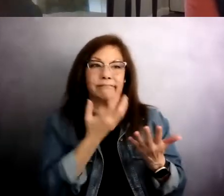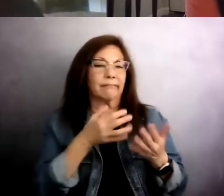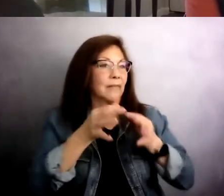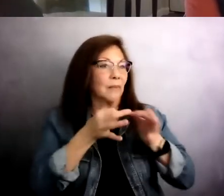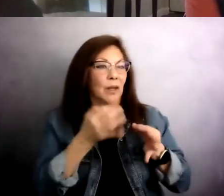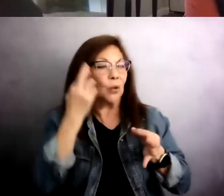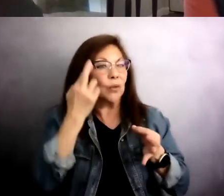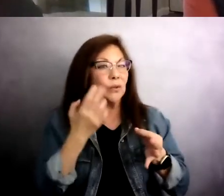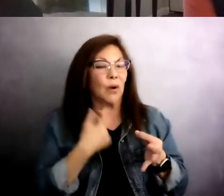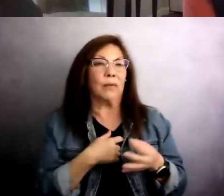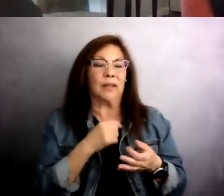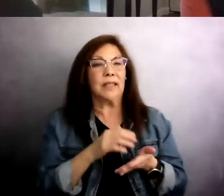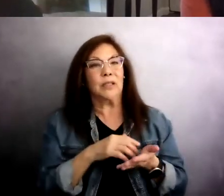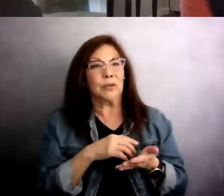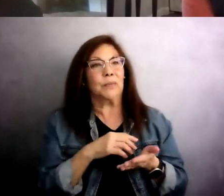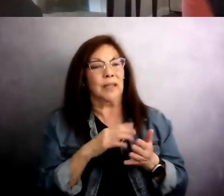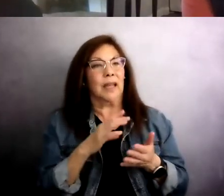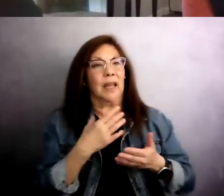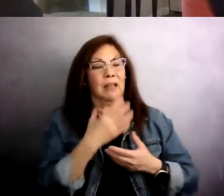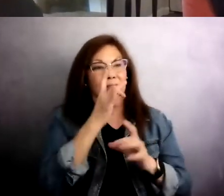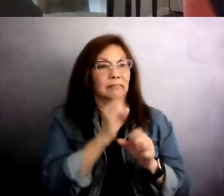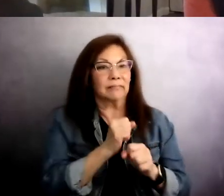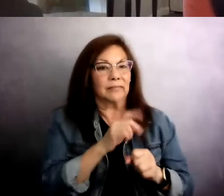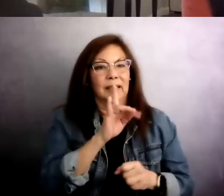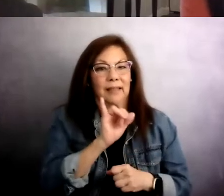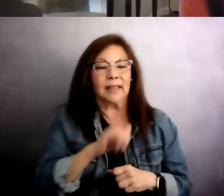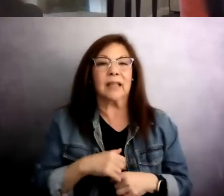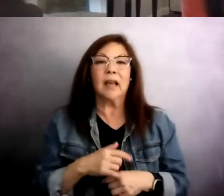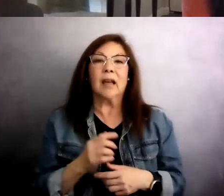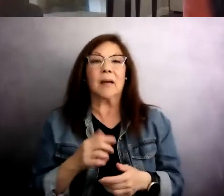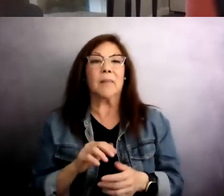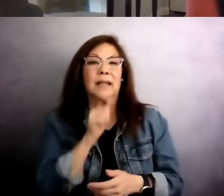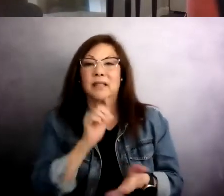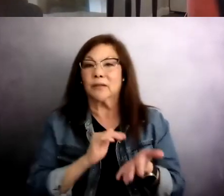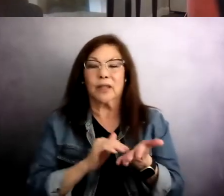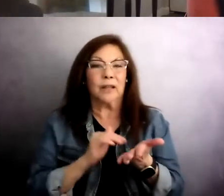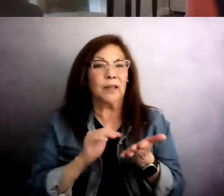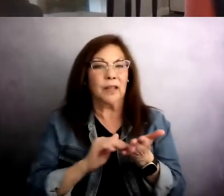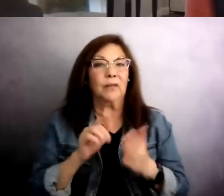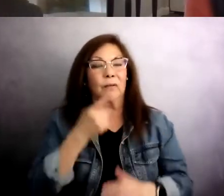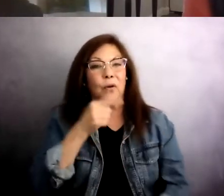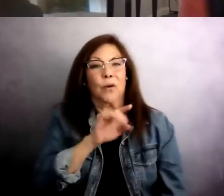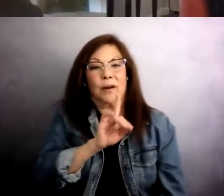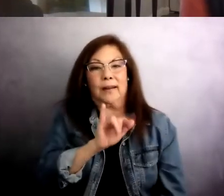her, I think that your interpretation is also quite unforgiving of her ultimately. – Mike synthetic. -- Sympathetic.